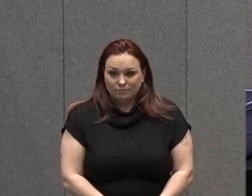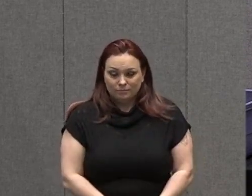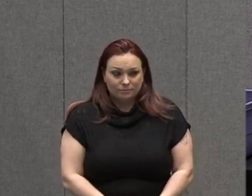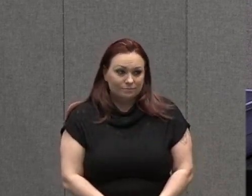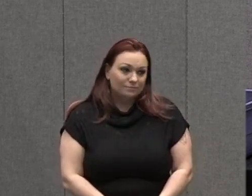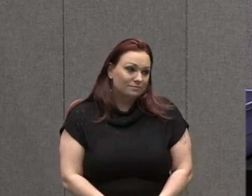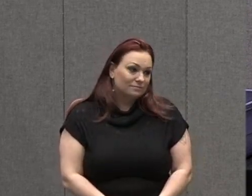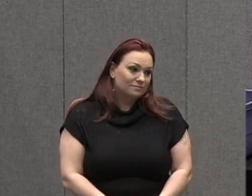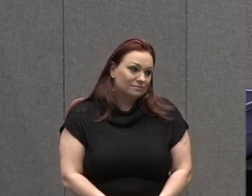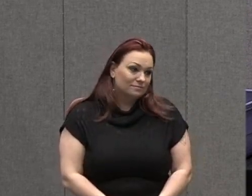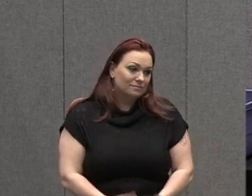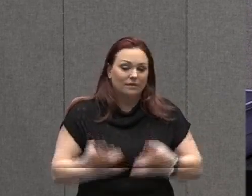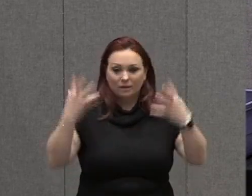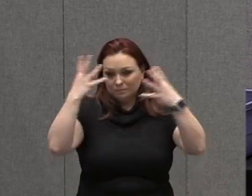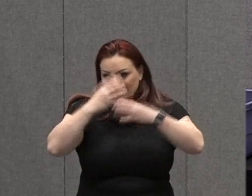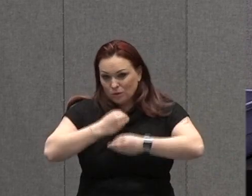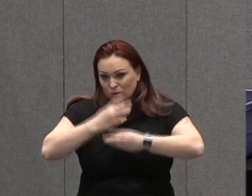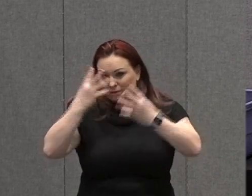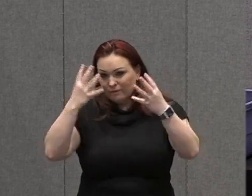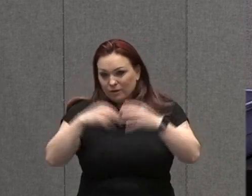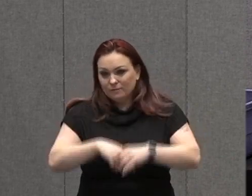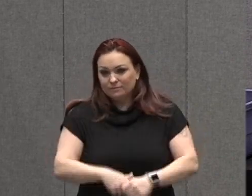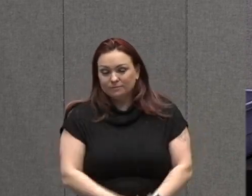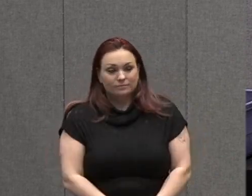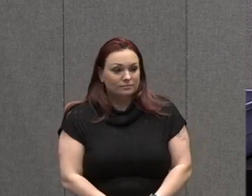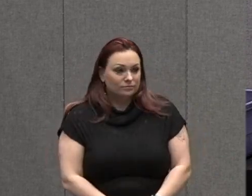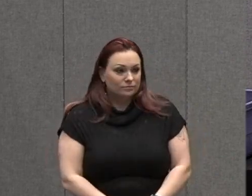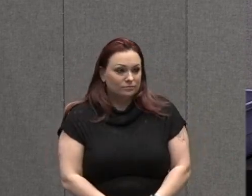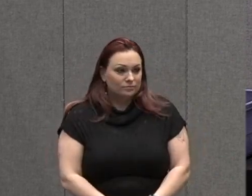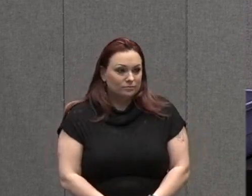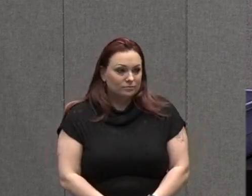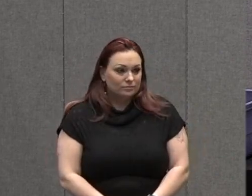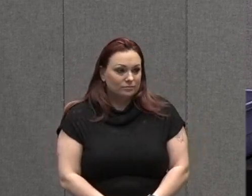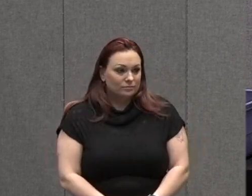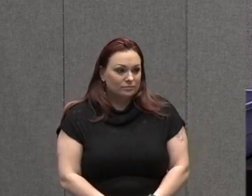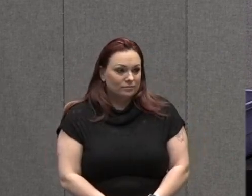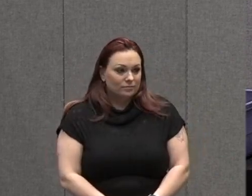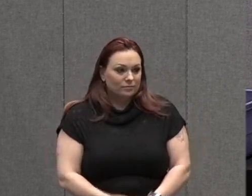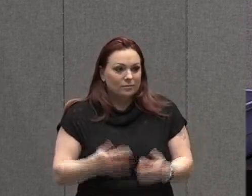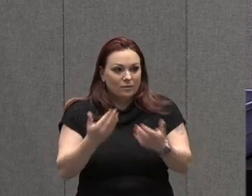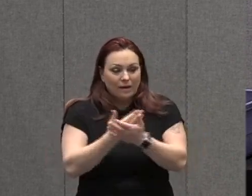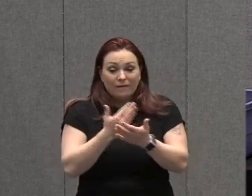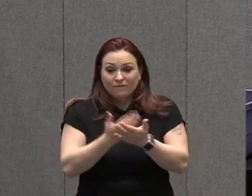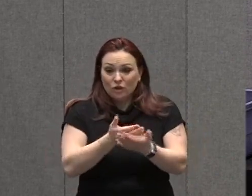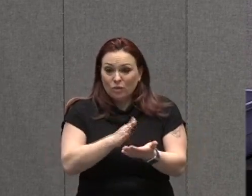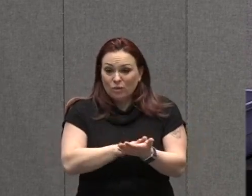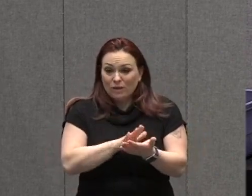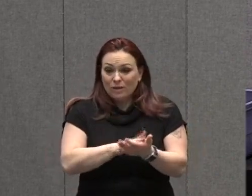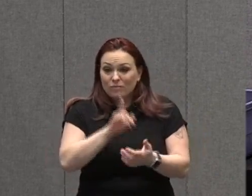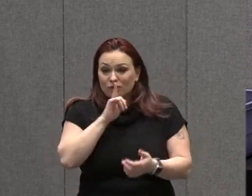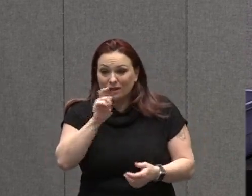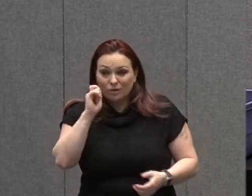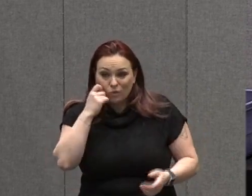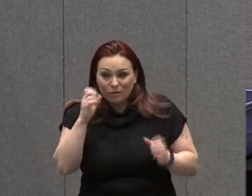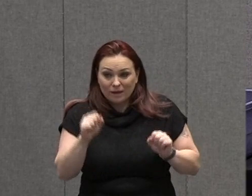Oh that was beautiful. Okay, okay, so we have a new rhythm, I have something cool we can do with it.